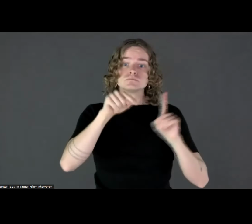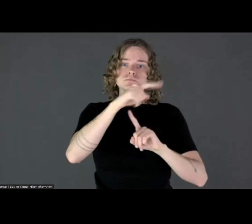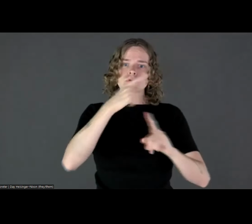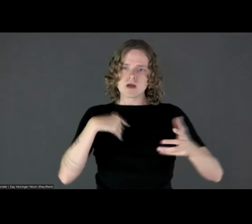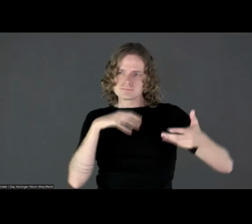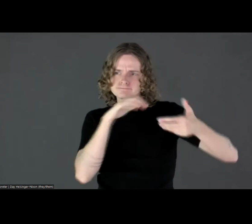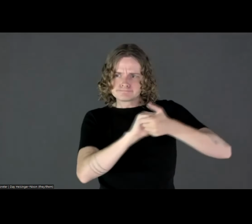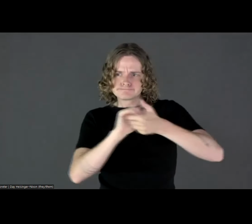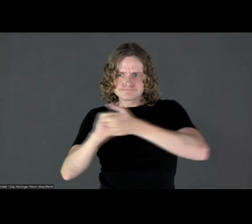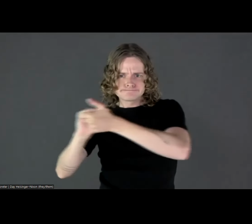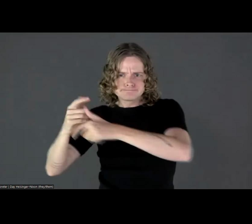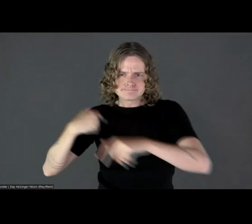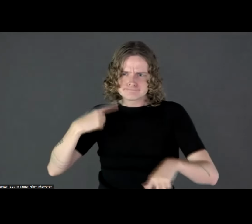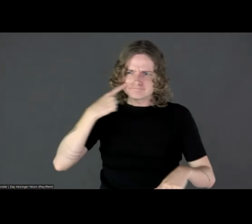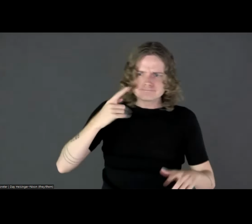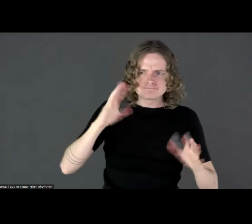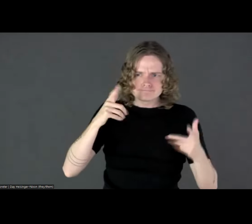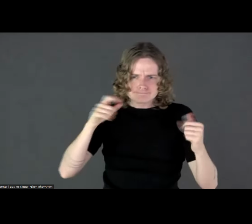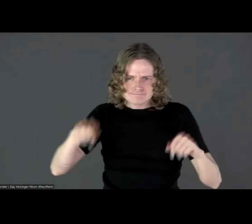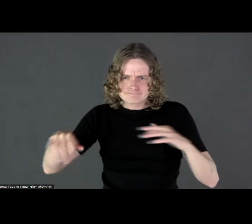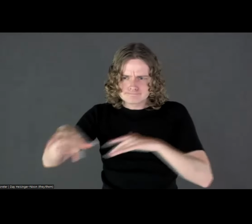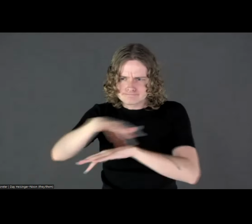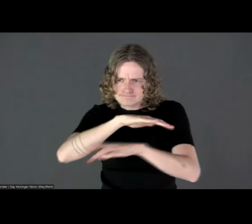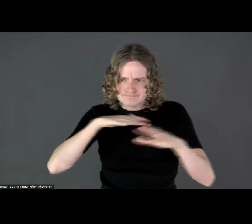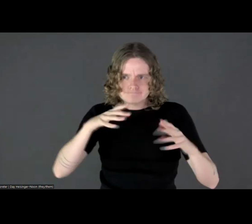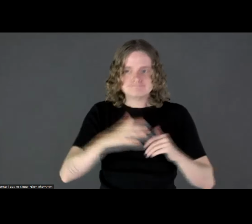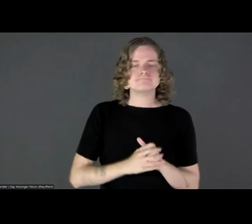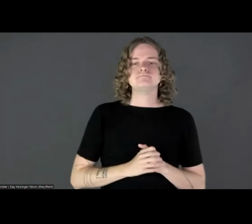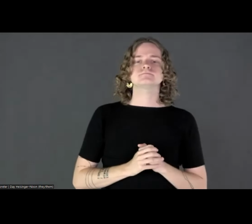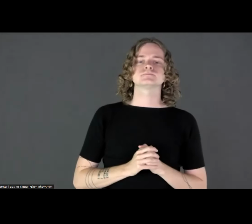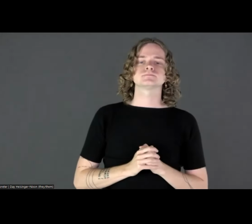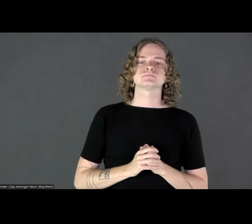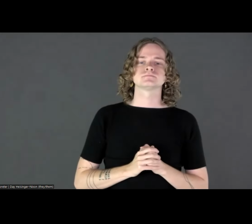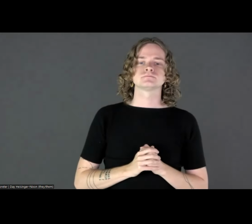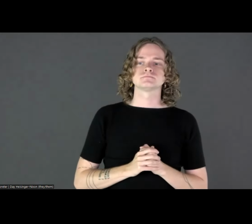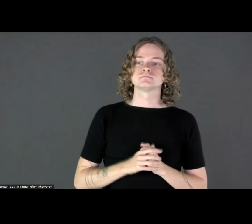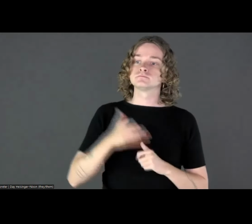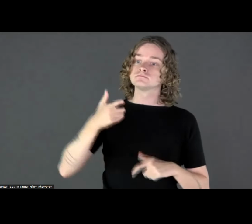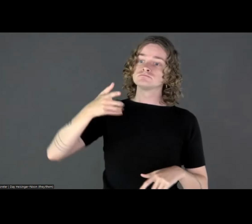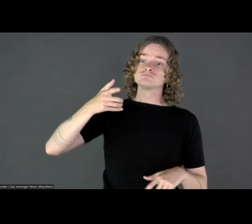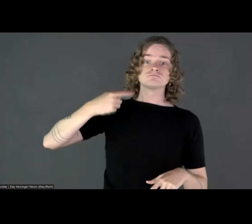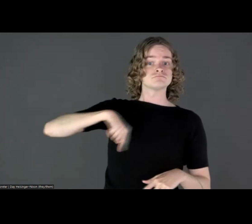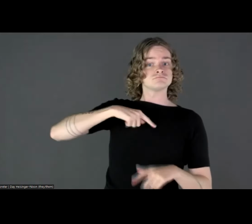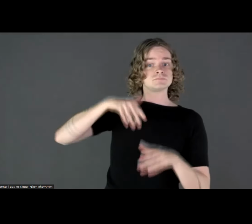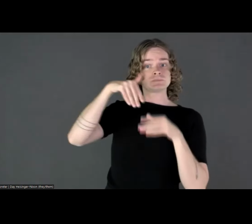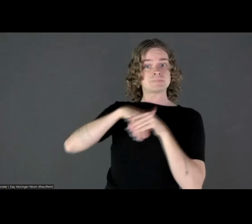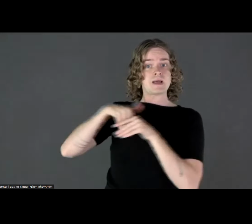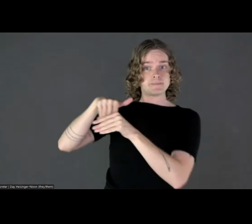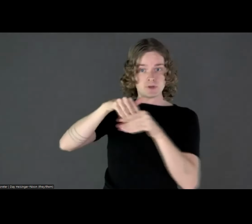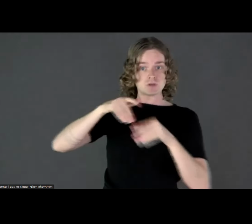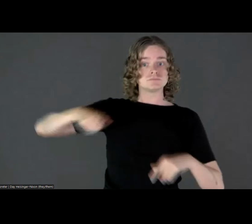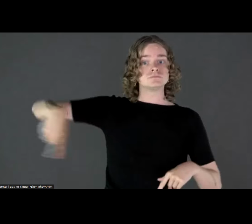Some of the members are officially cooperating with U.N. agency and we have good examples of